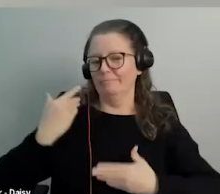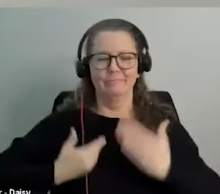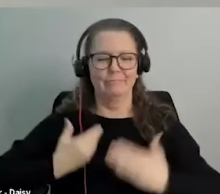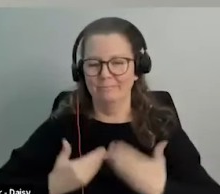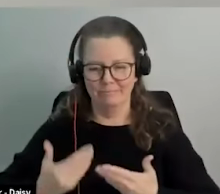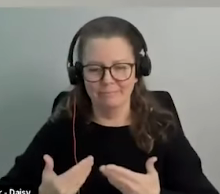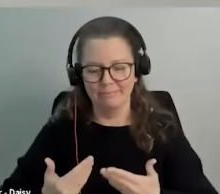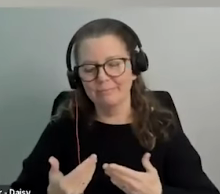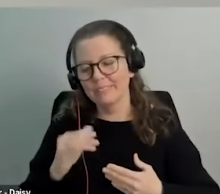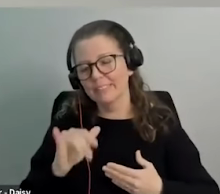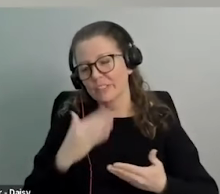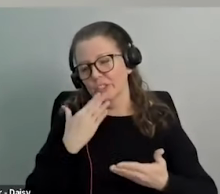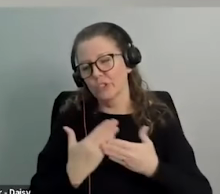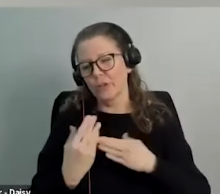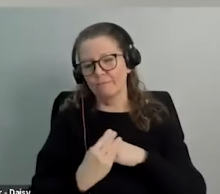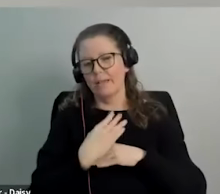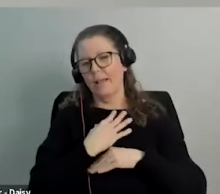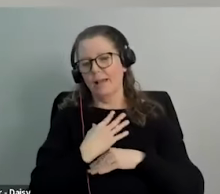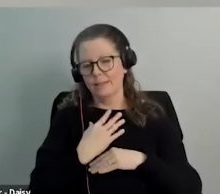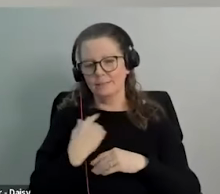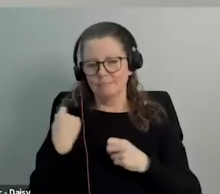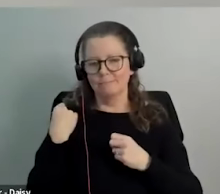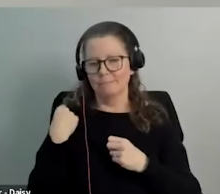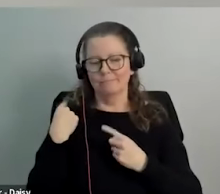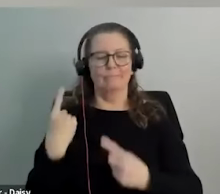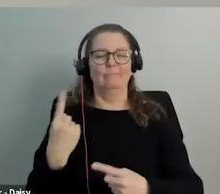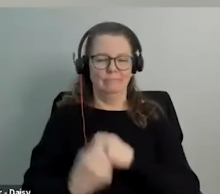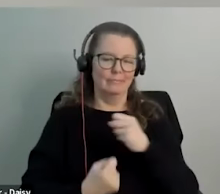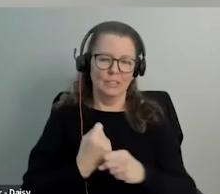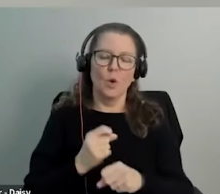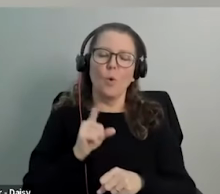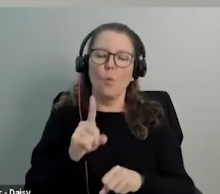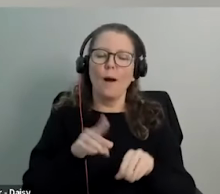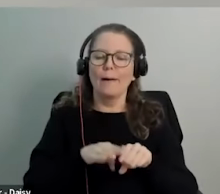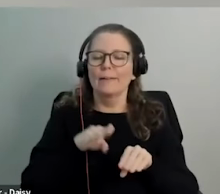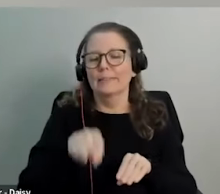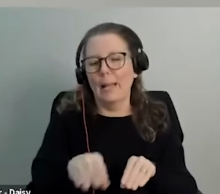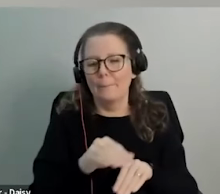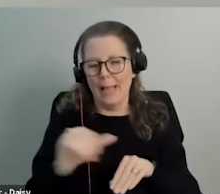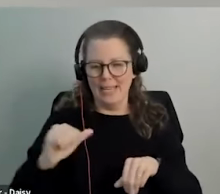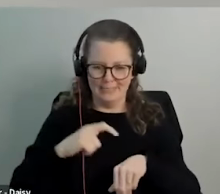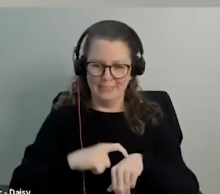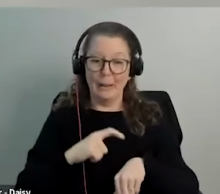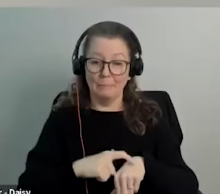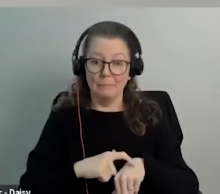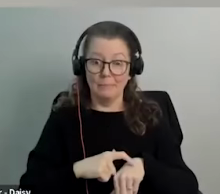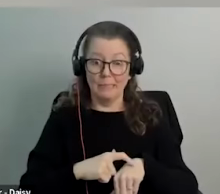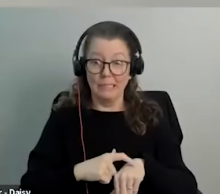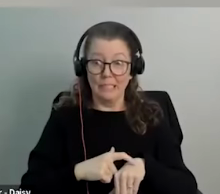that I've received over the years is just like, one step at a time. We might be looking at a huge mountain,